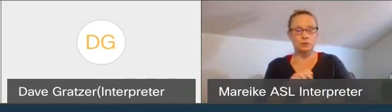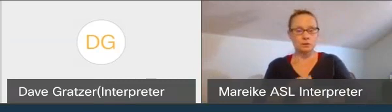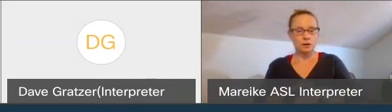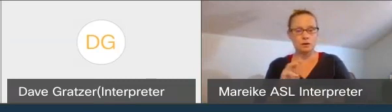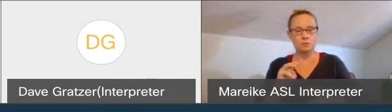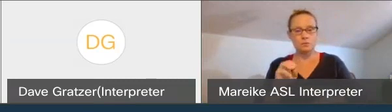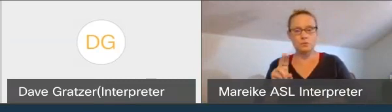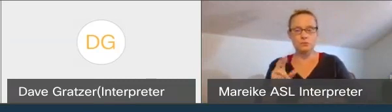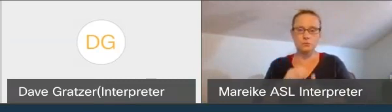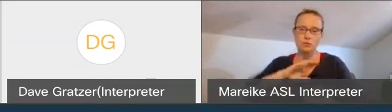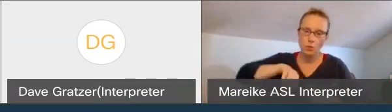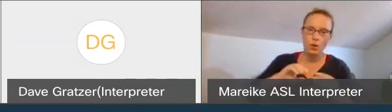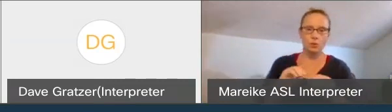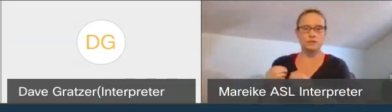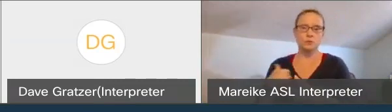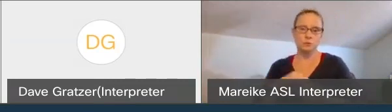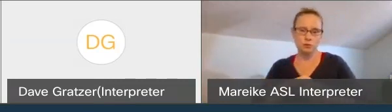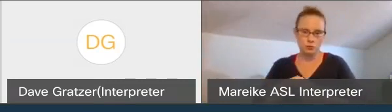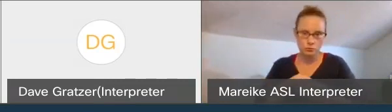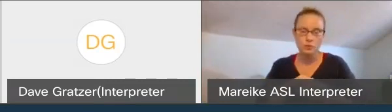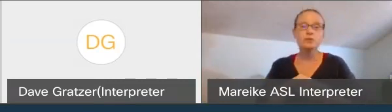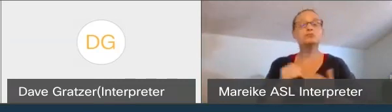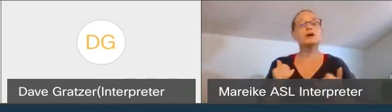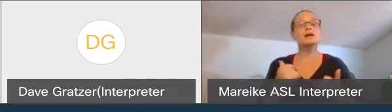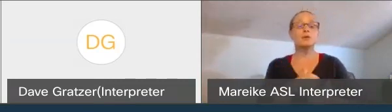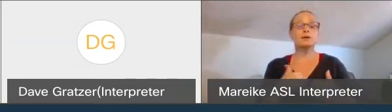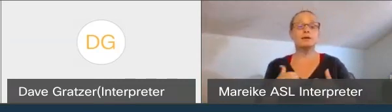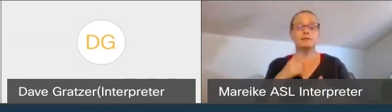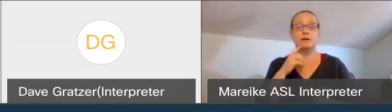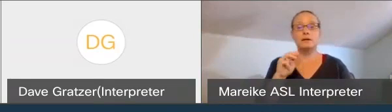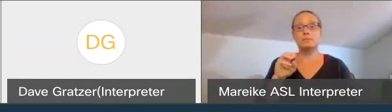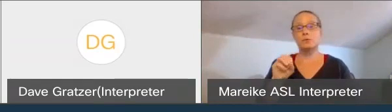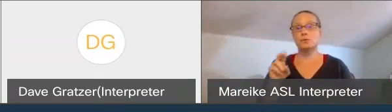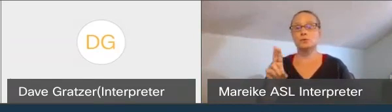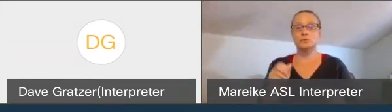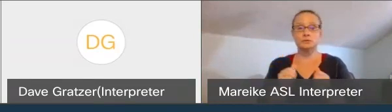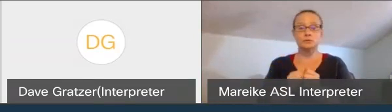with all the organizations we work with. Uh, right now, we have MOUs with the Rimrock Foundation,